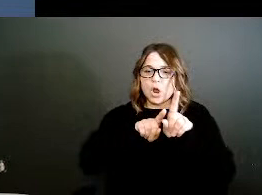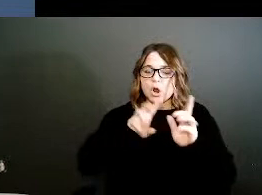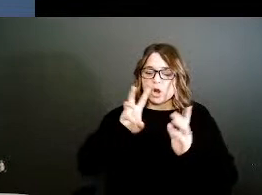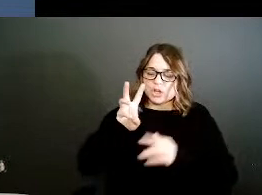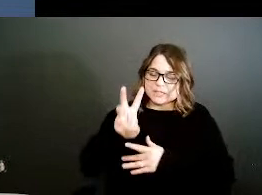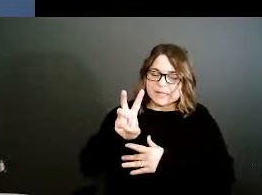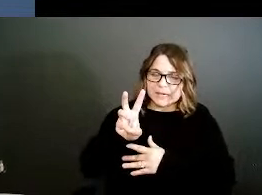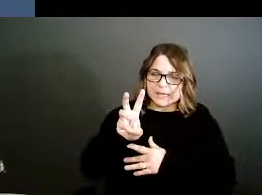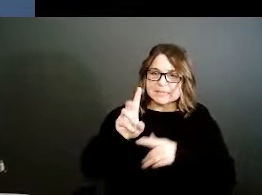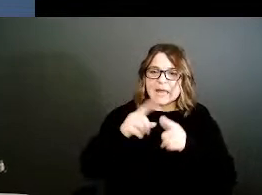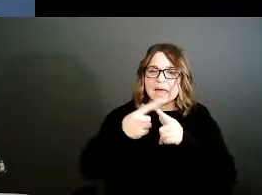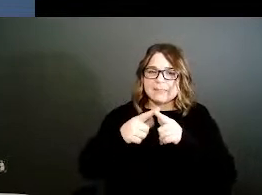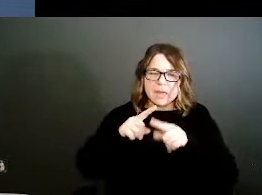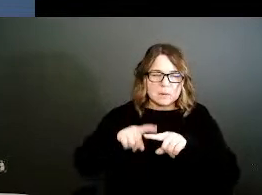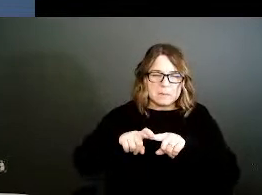BEN OWE WITS.